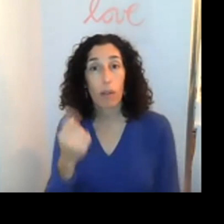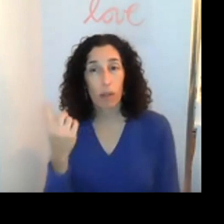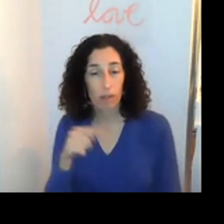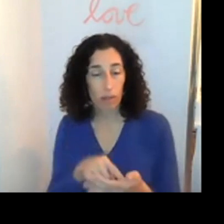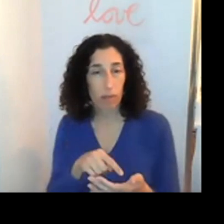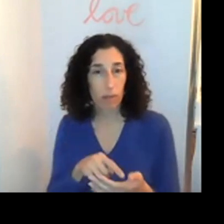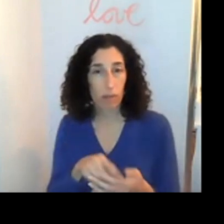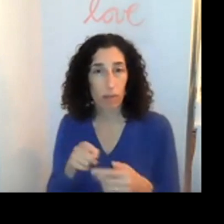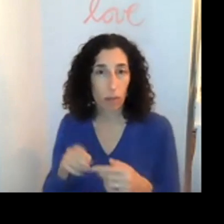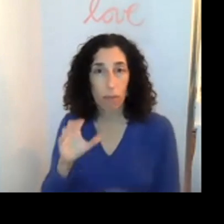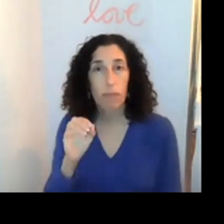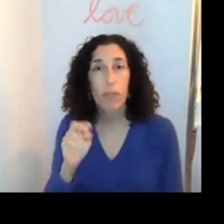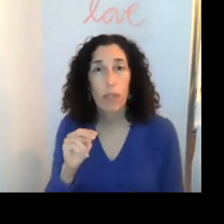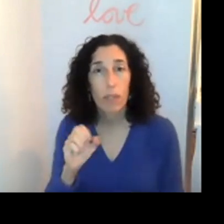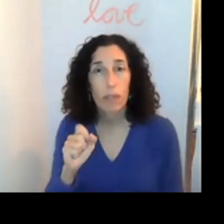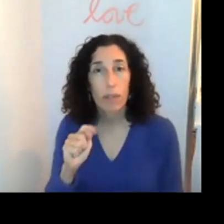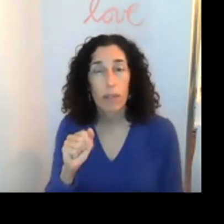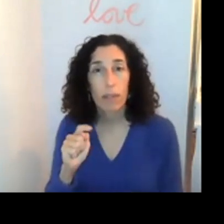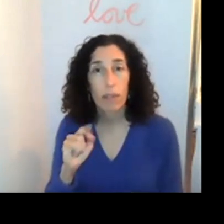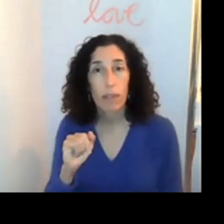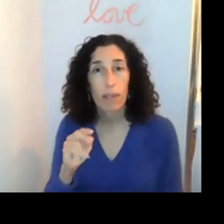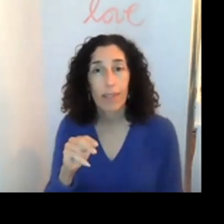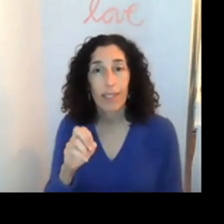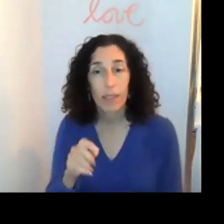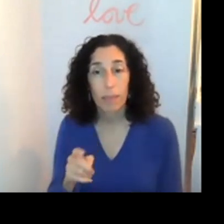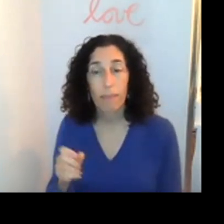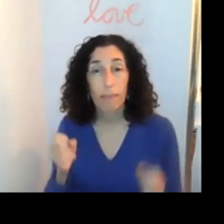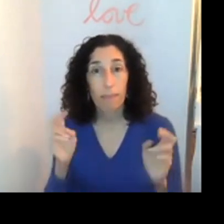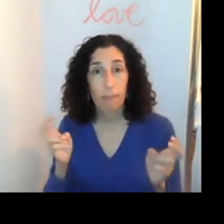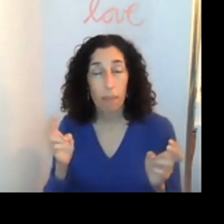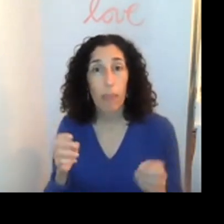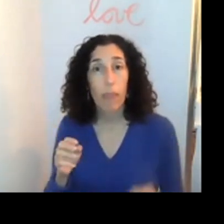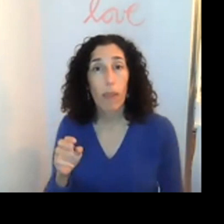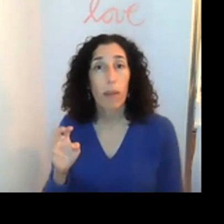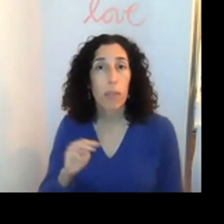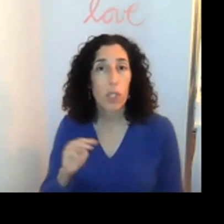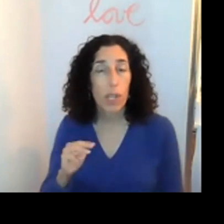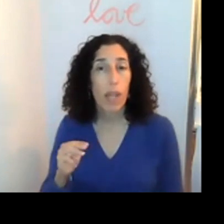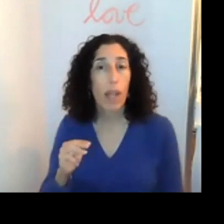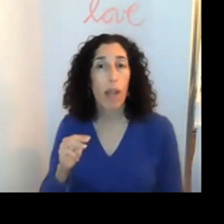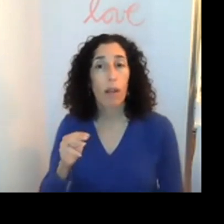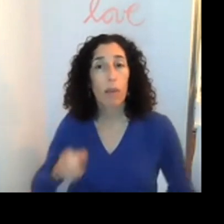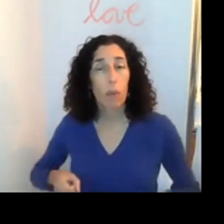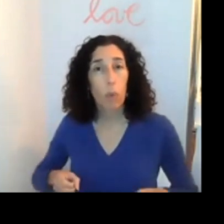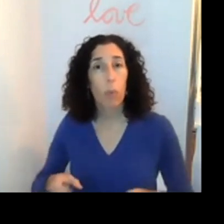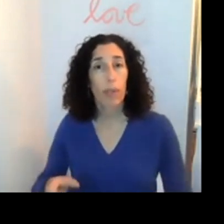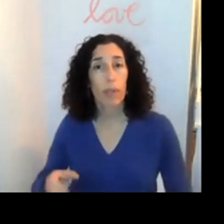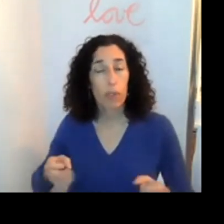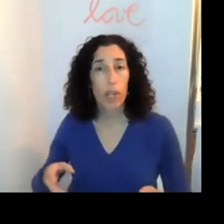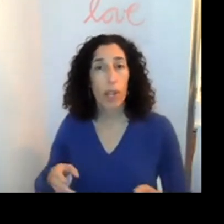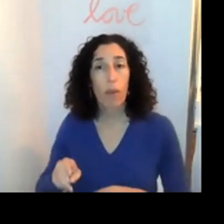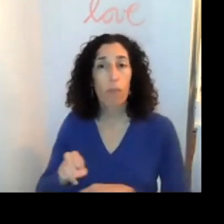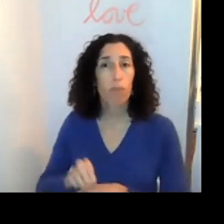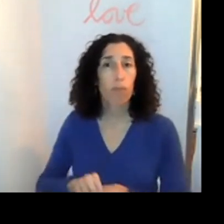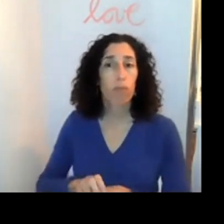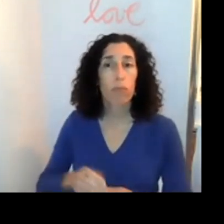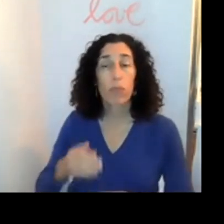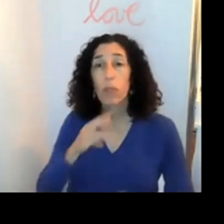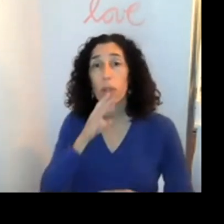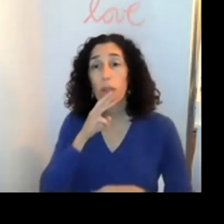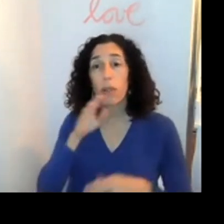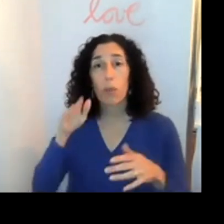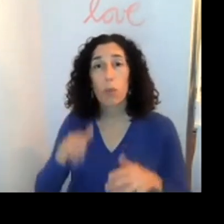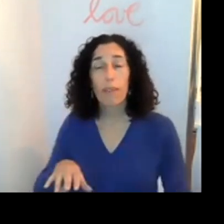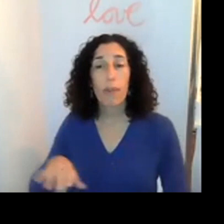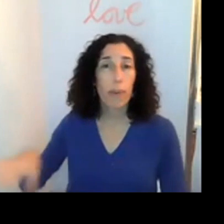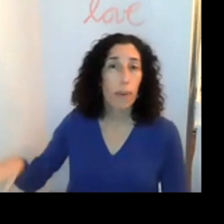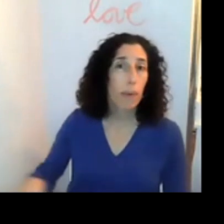Q&A portion at the end?” We’re not doing a separate Q&A, but Mindy, if